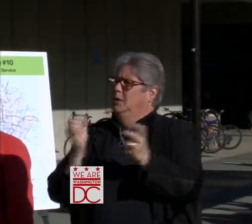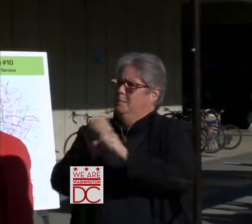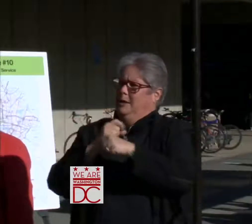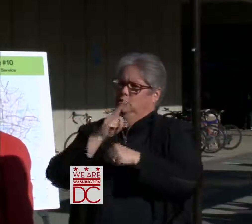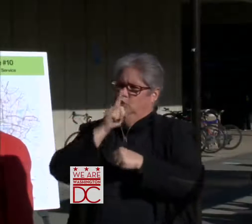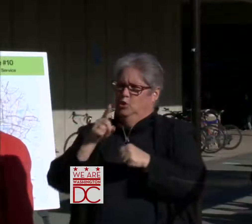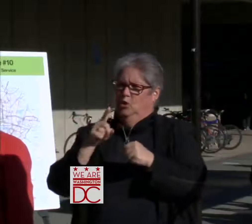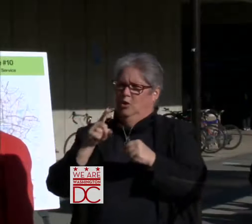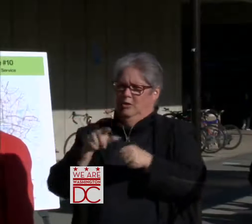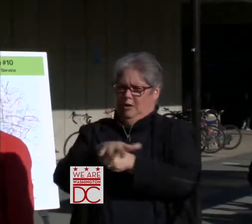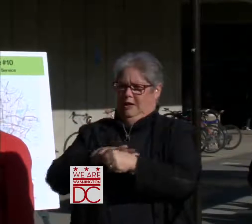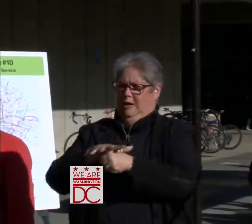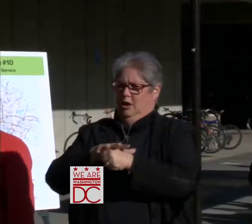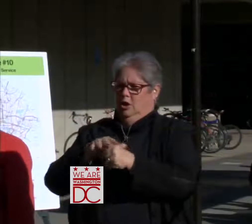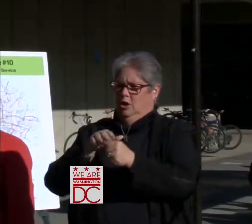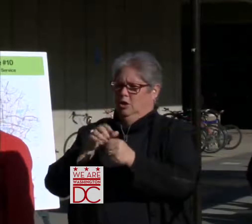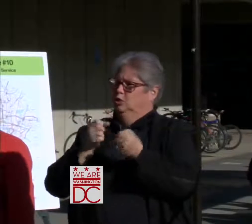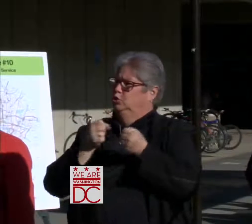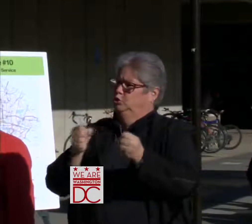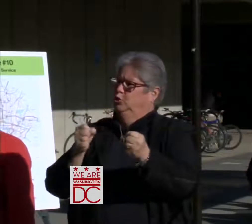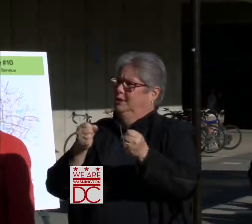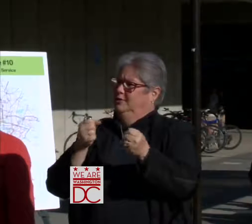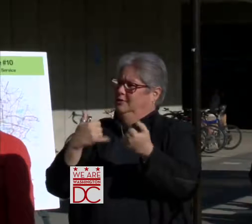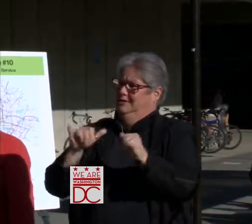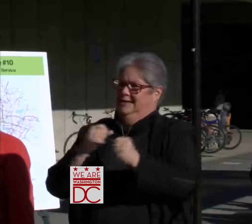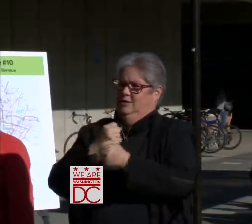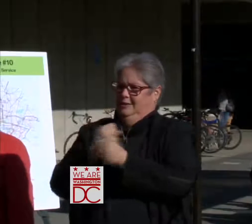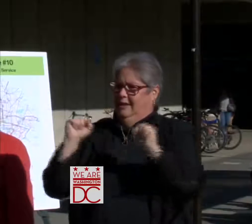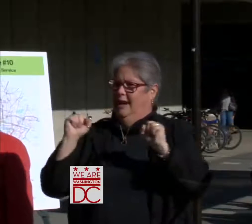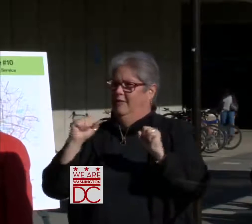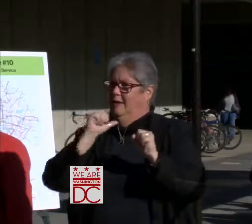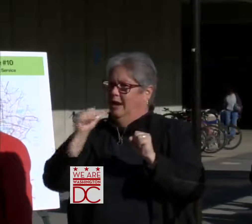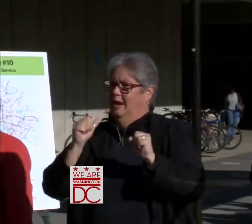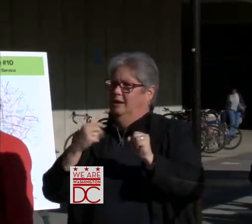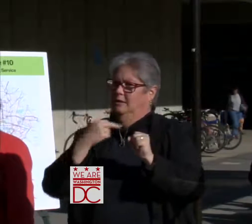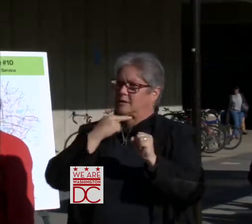THEIR LOCAL NEIGHBORHOOD STREETS ARE SAFE AND NOT OVERLOADED BY CUT-THROUGH TRAFFIC.